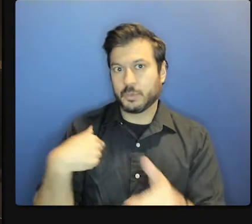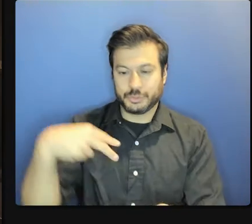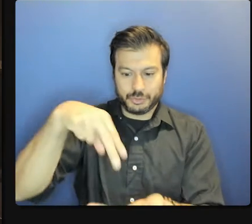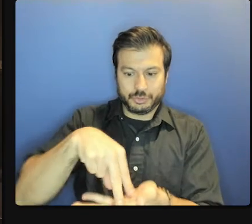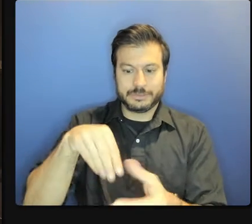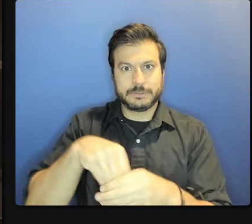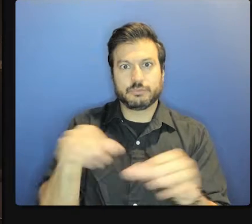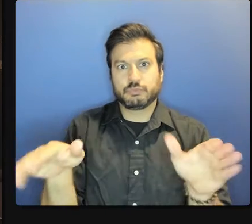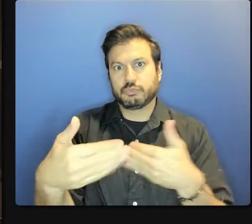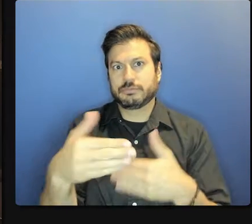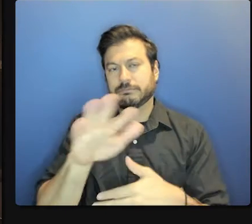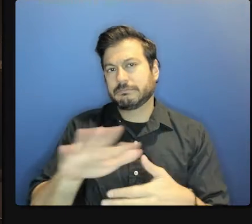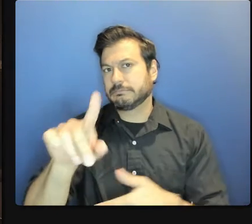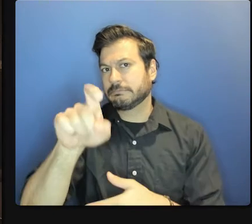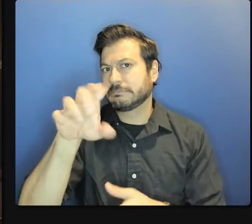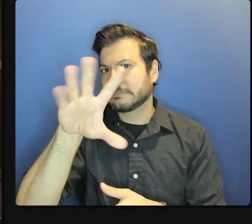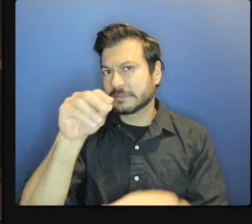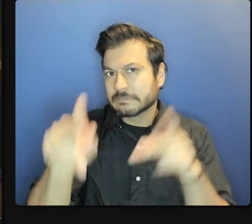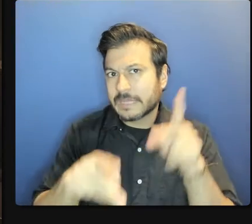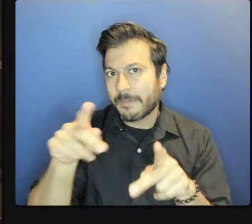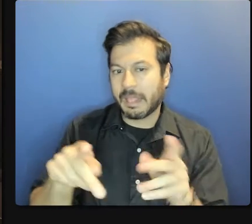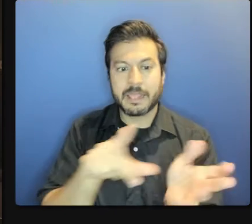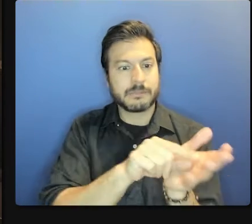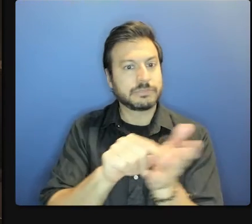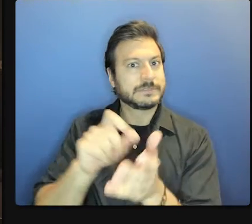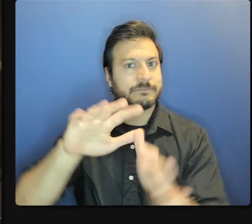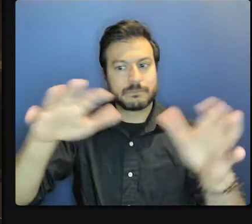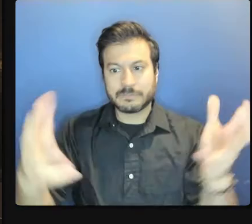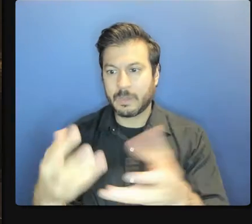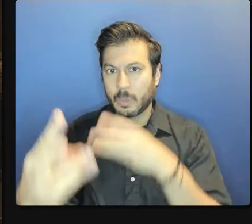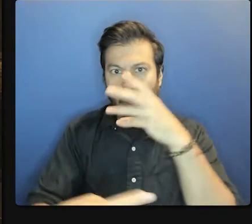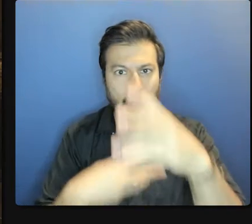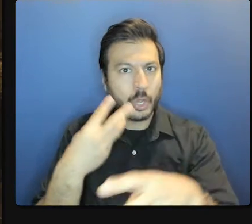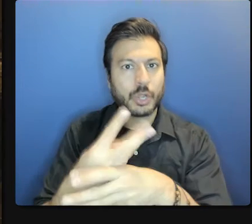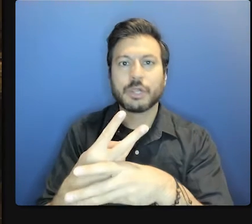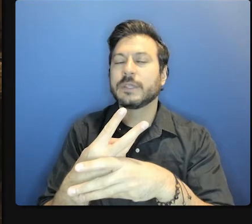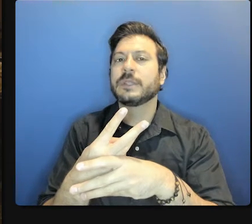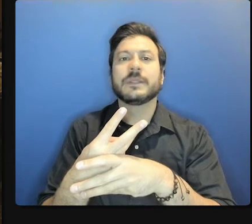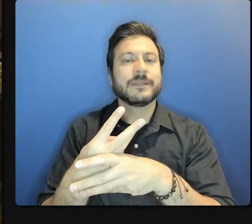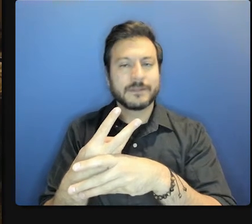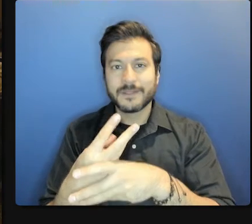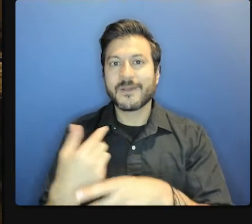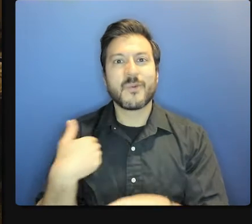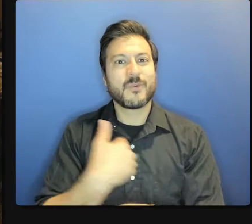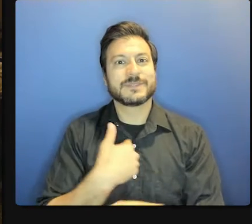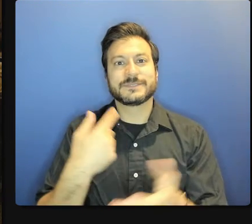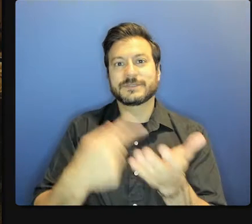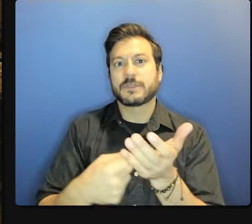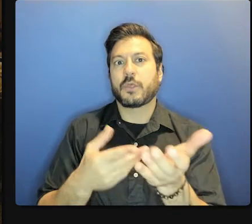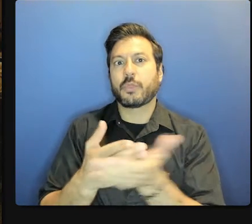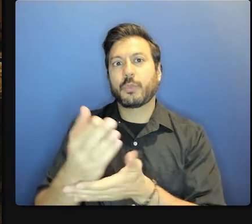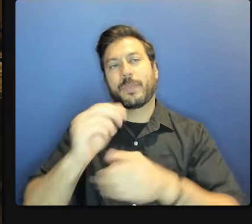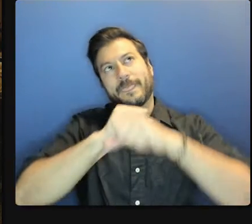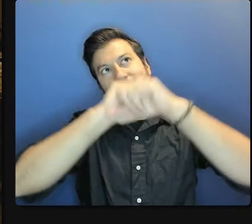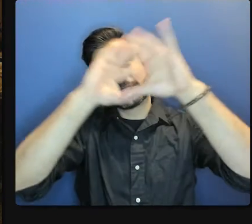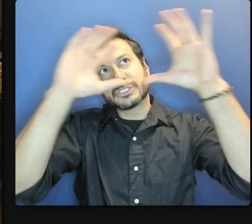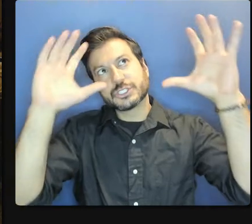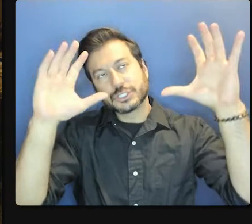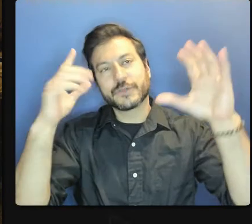I remember we stood in a room. About 150 people, press from around the world. And we talked through our vision